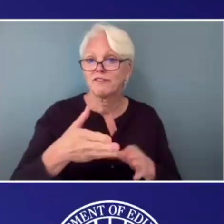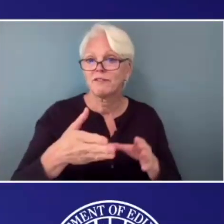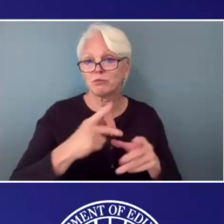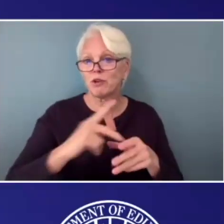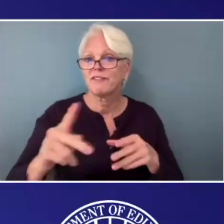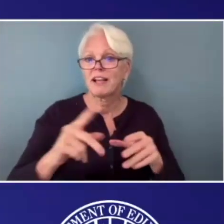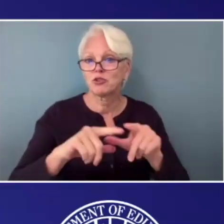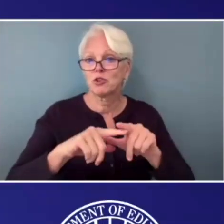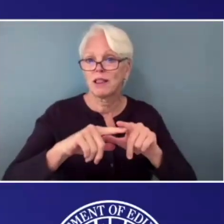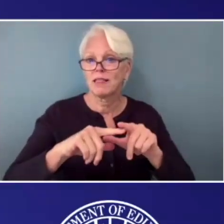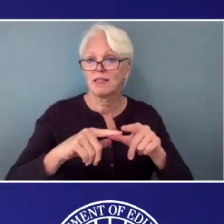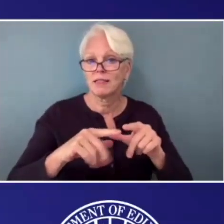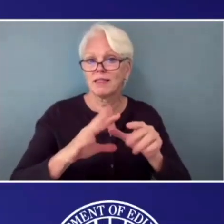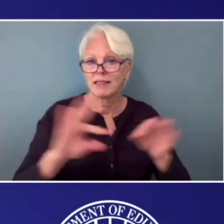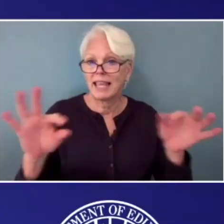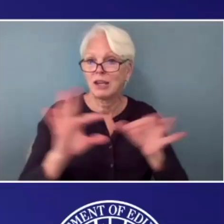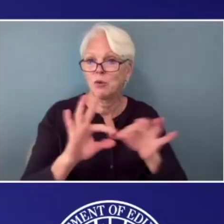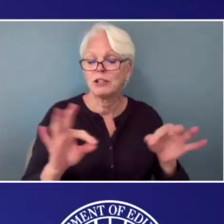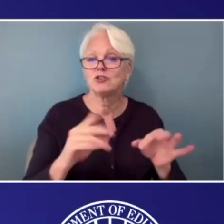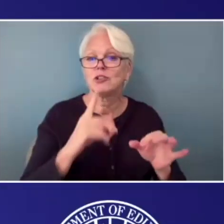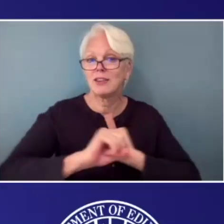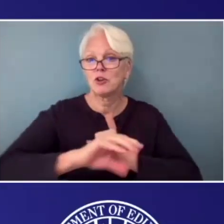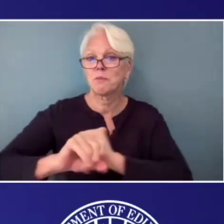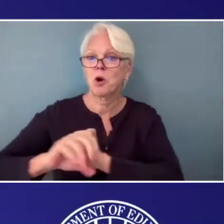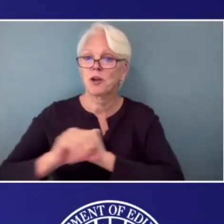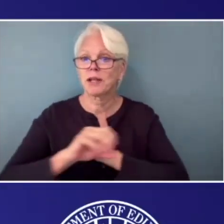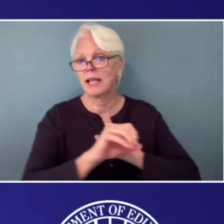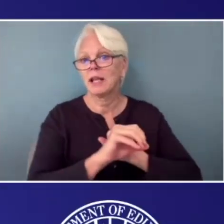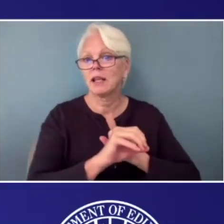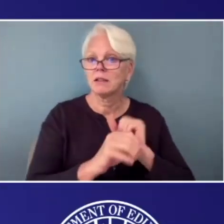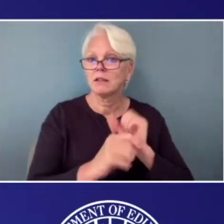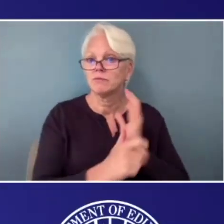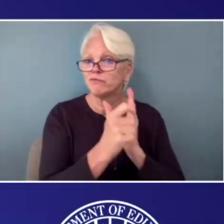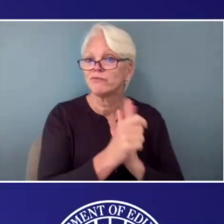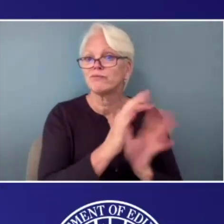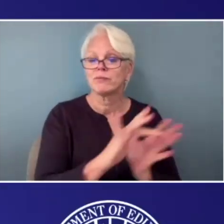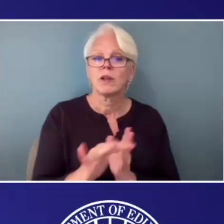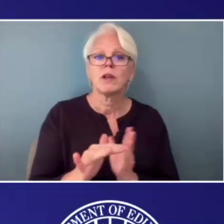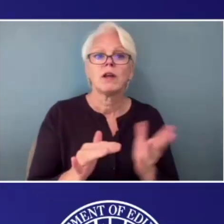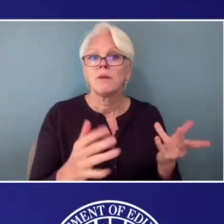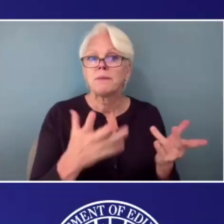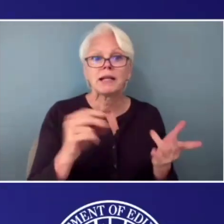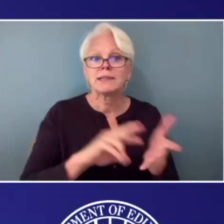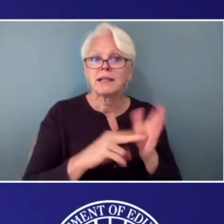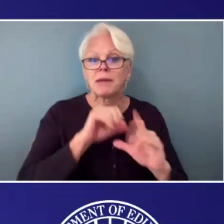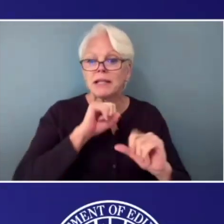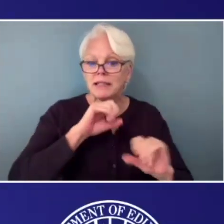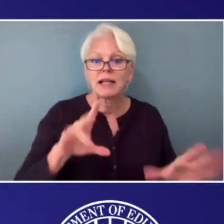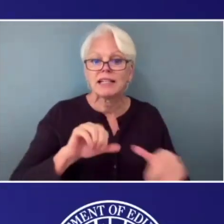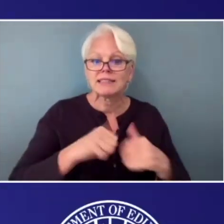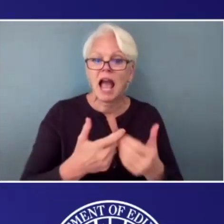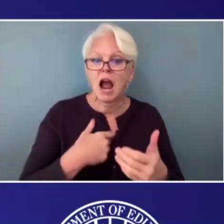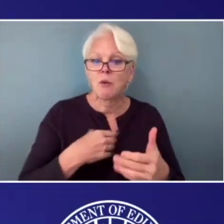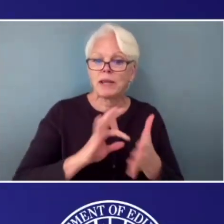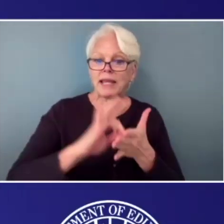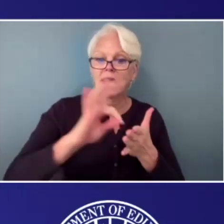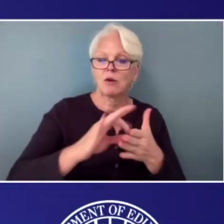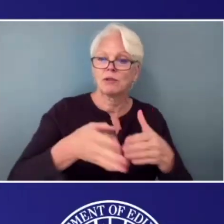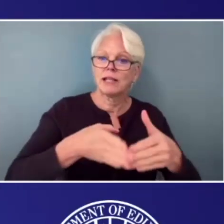marketing materials because it didn't mean anything. It was how we counted completers when we submitted data to IPEDS.